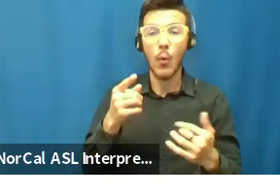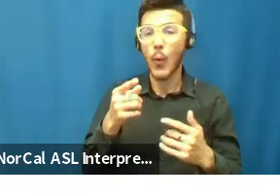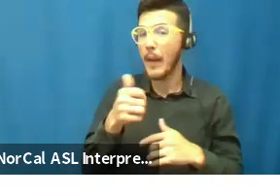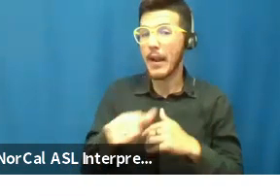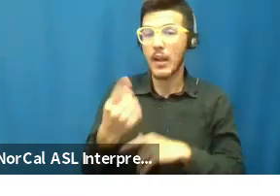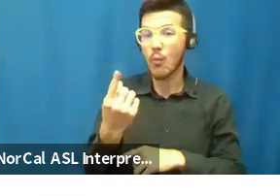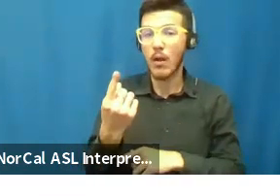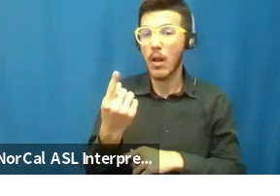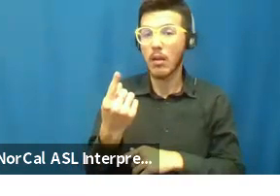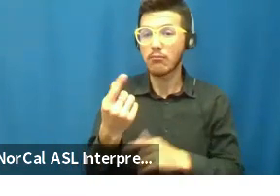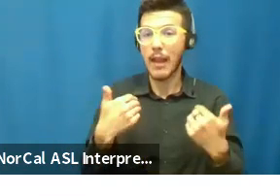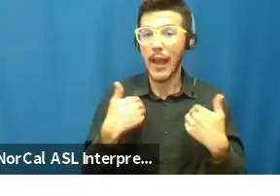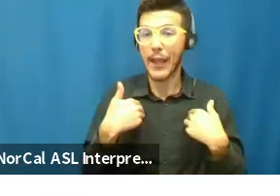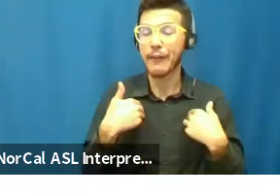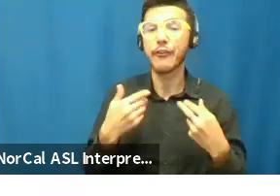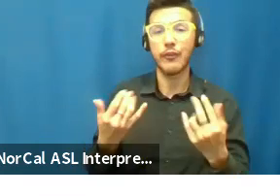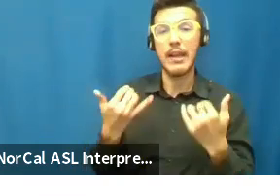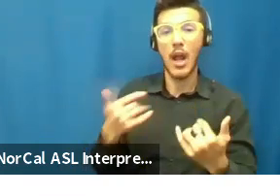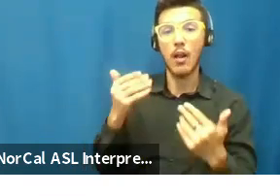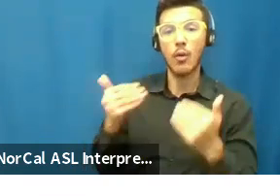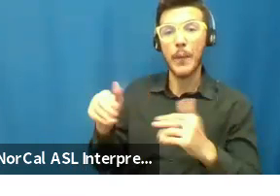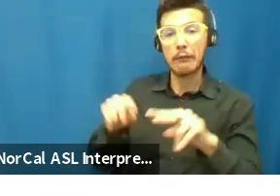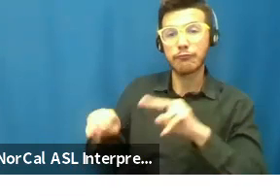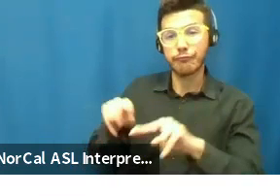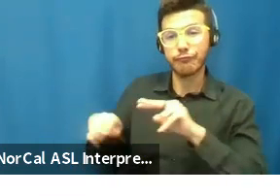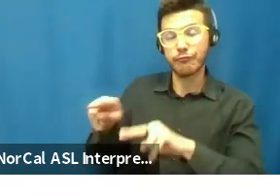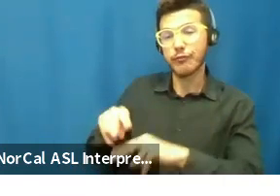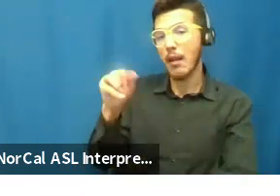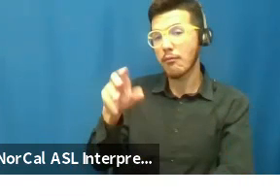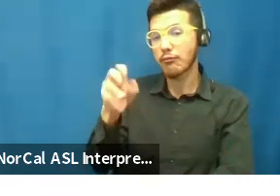the first questions and these are kind of in chronological order from the beginning